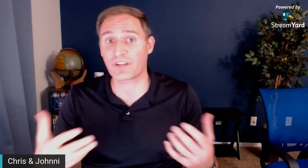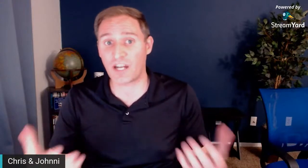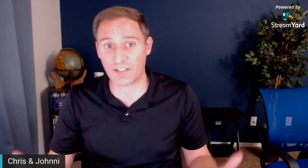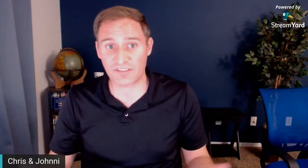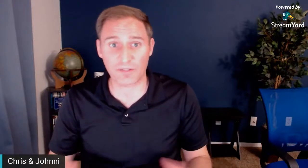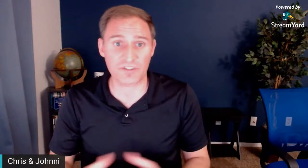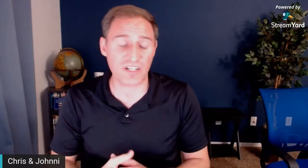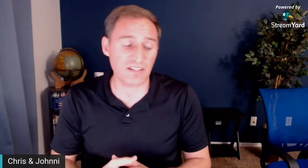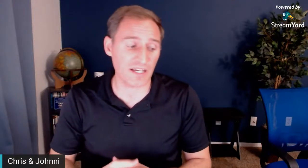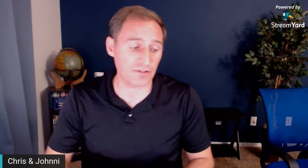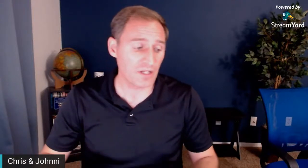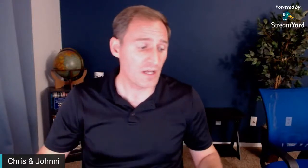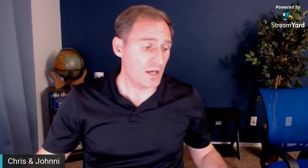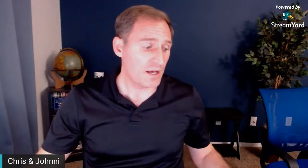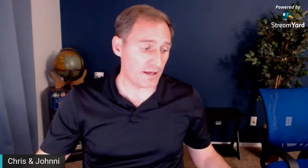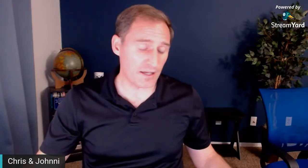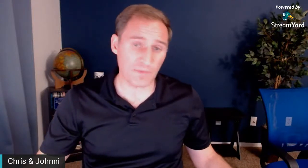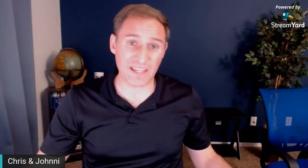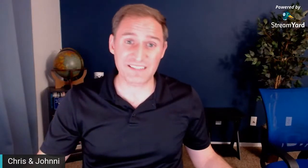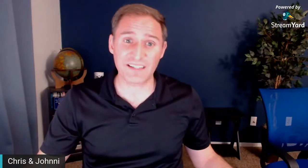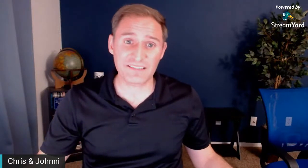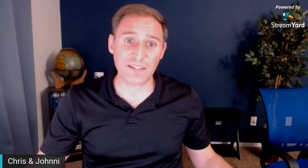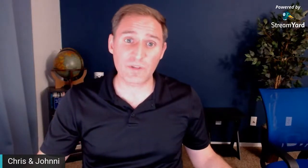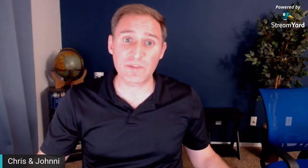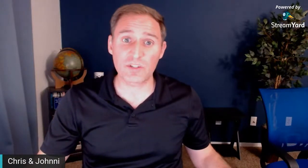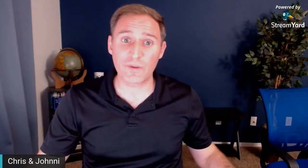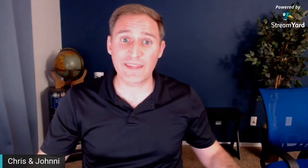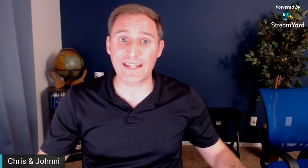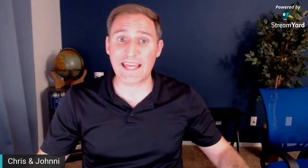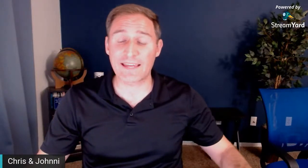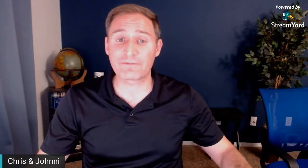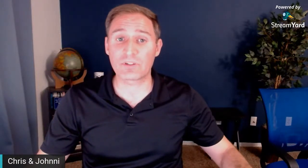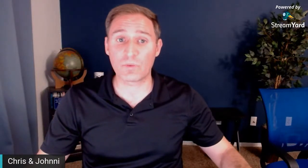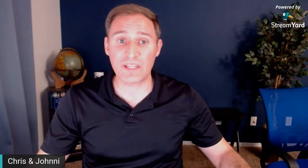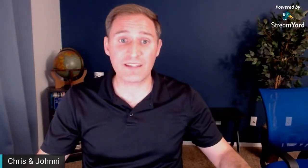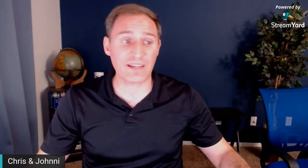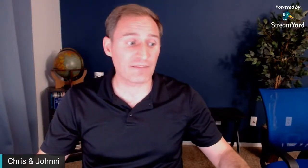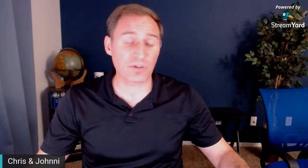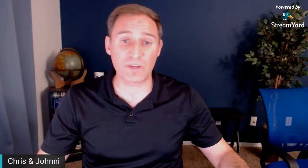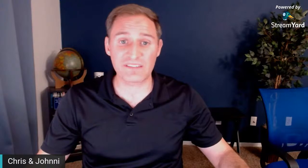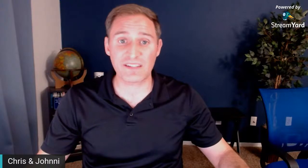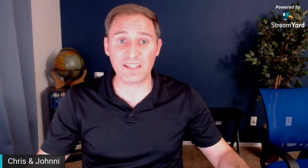the colleges that were shut down and since then we've been doing that every week every wednesday